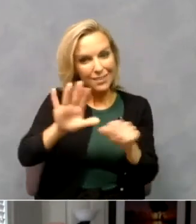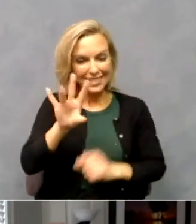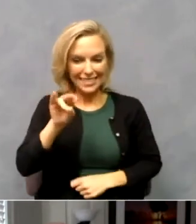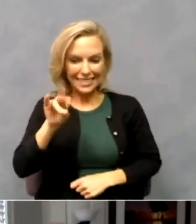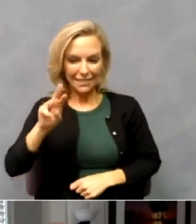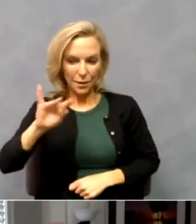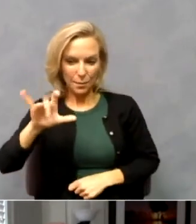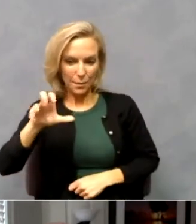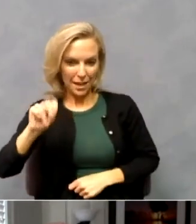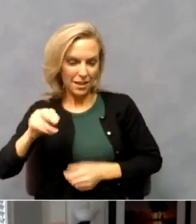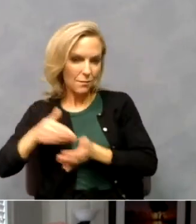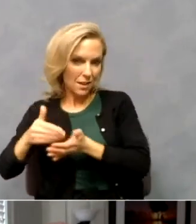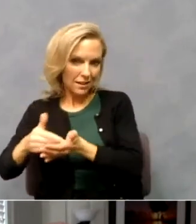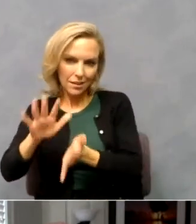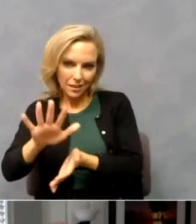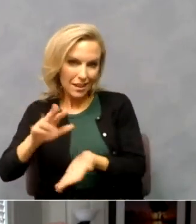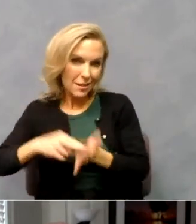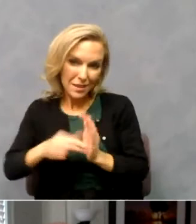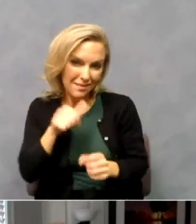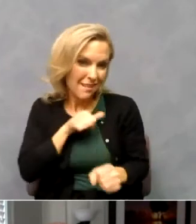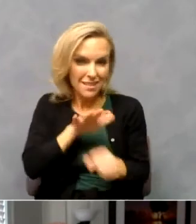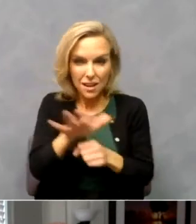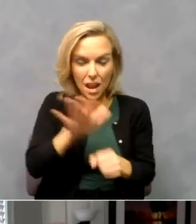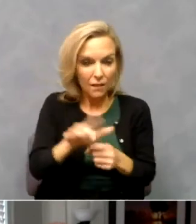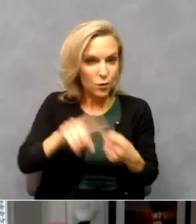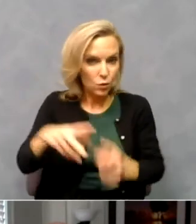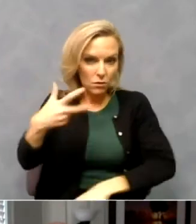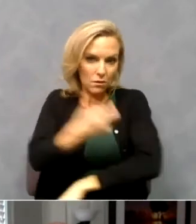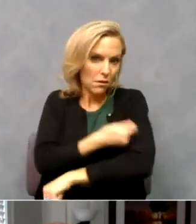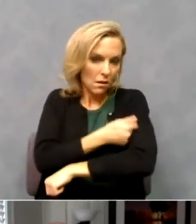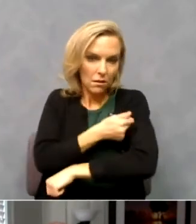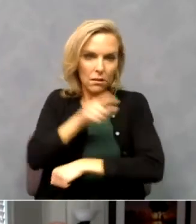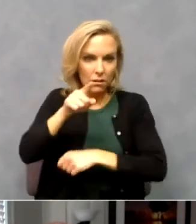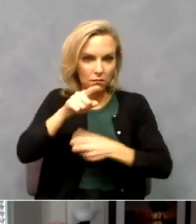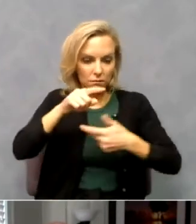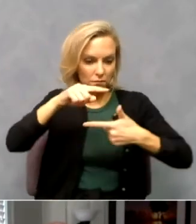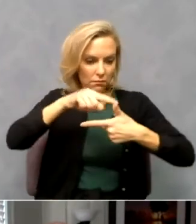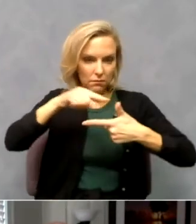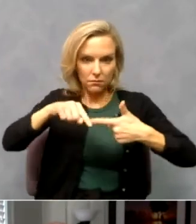enough to get to all of these people by March with the quantities of vaccine